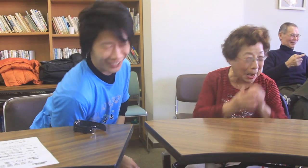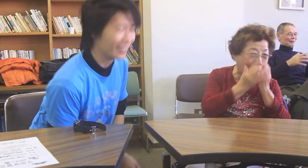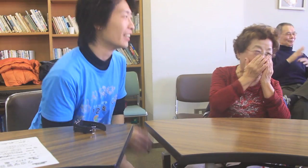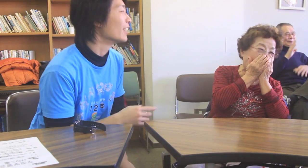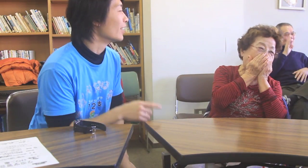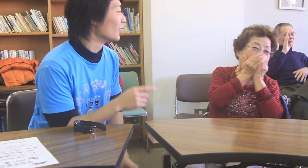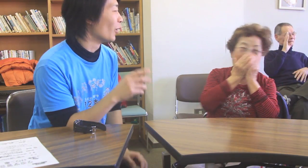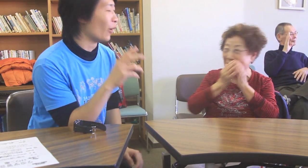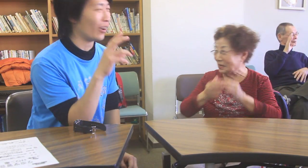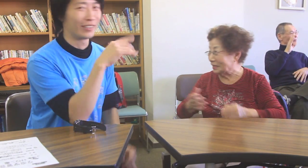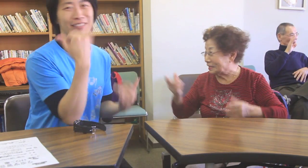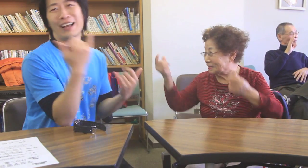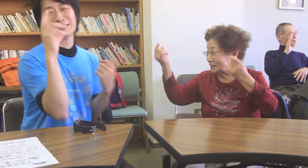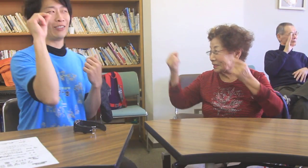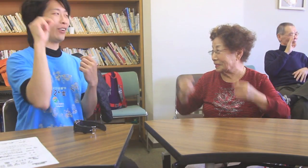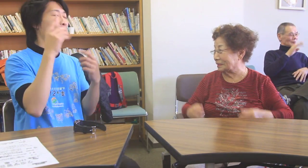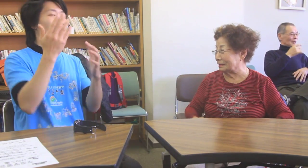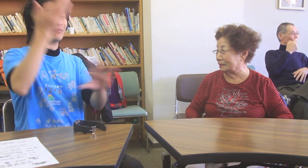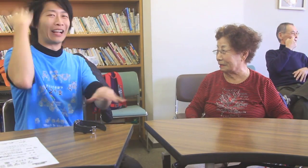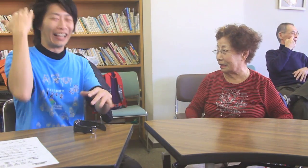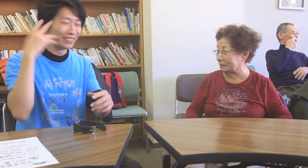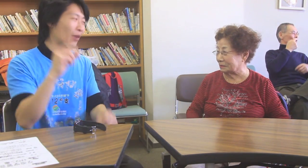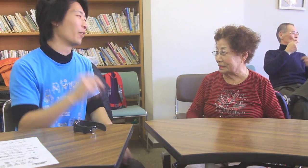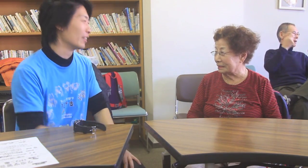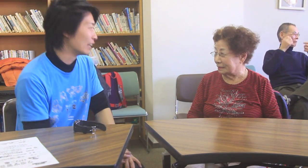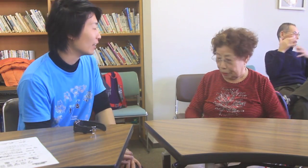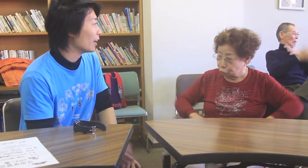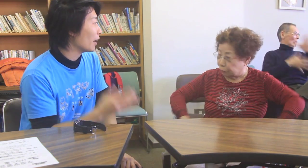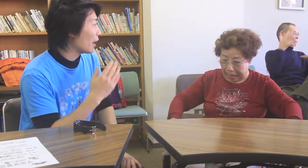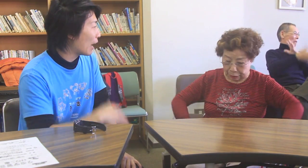Even cleavage...